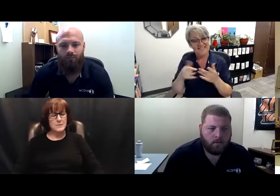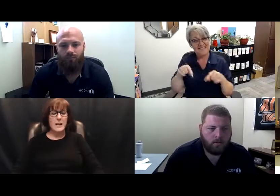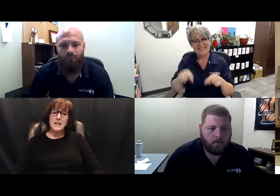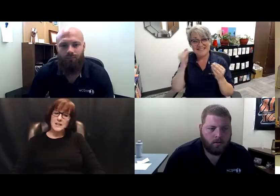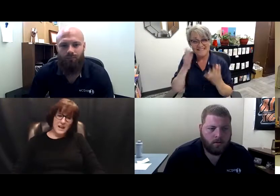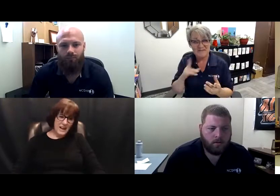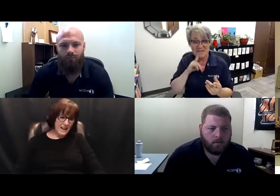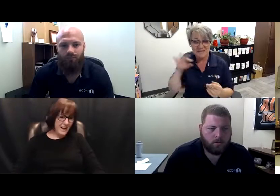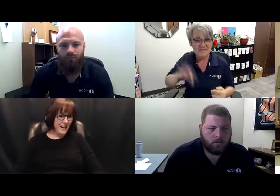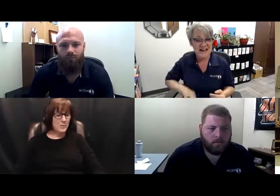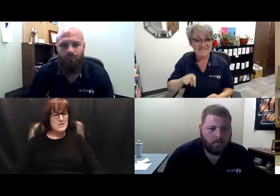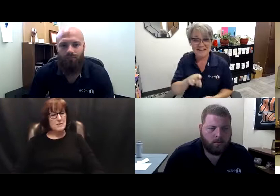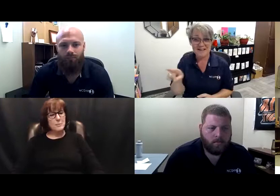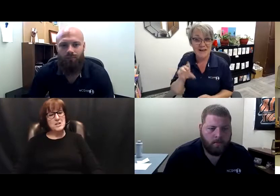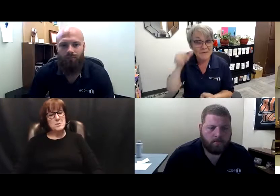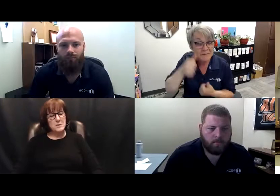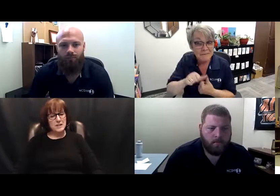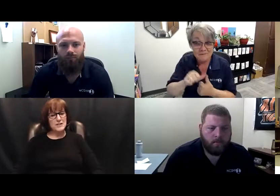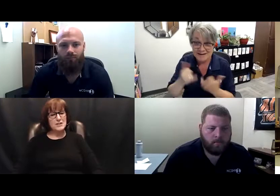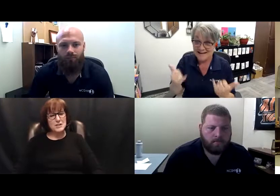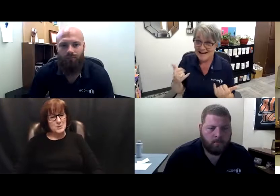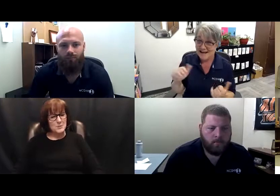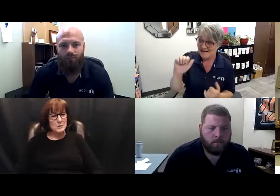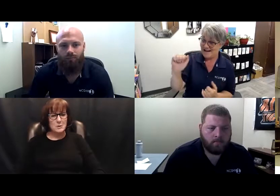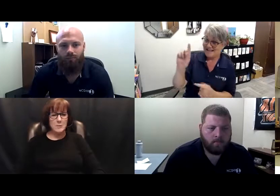to you. Remember this is the ADA 30th anniversary year